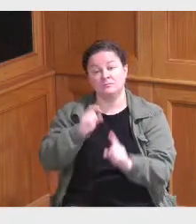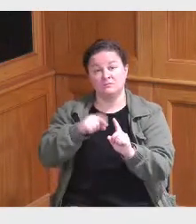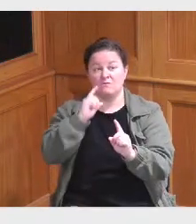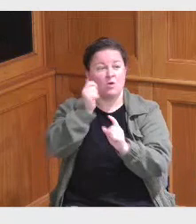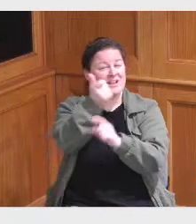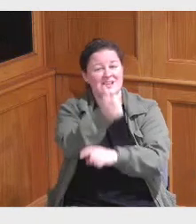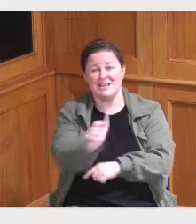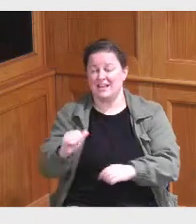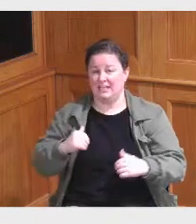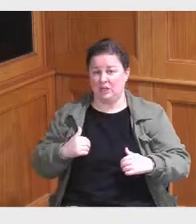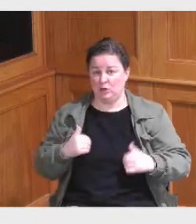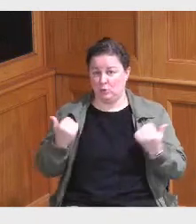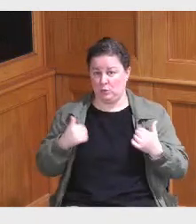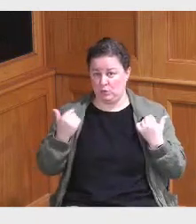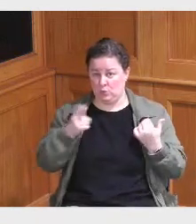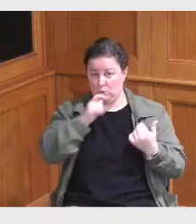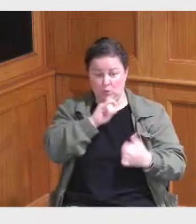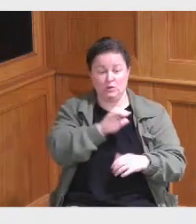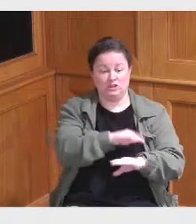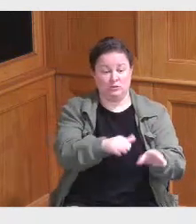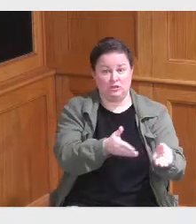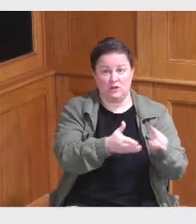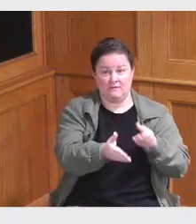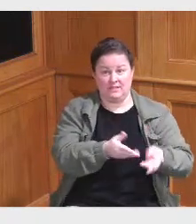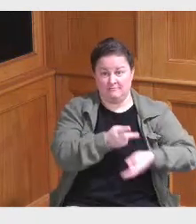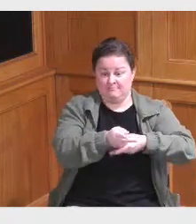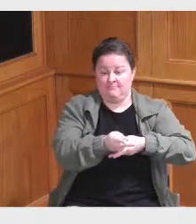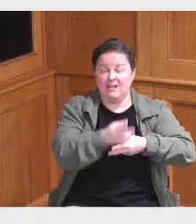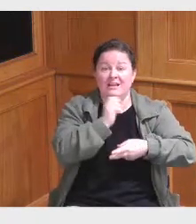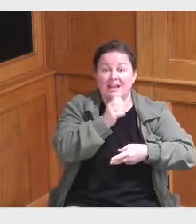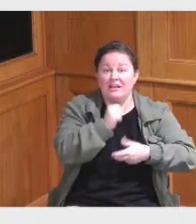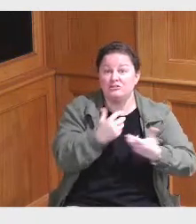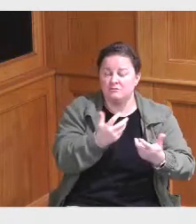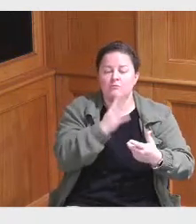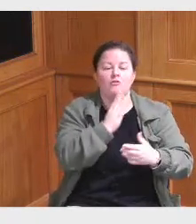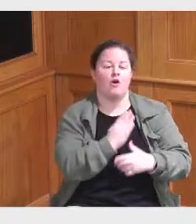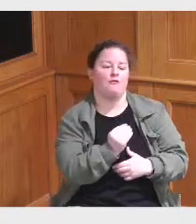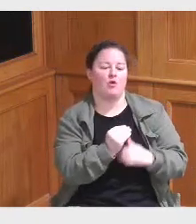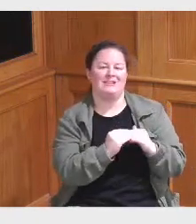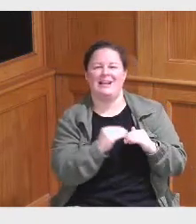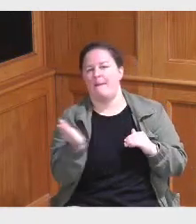the care of children's services ages 14 and up so right now there's about 500 youth that's in